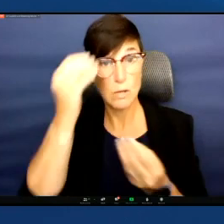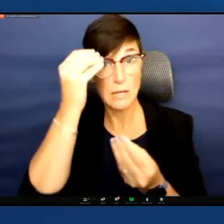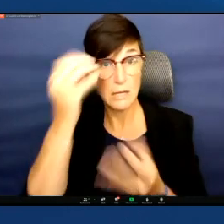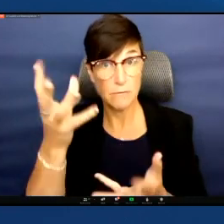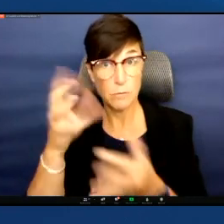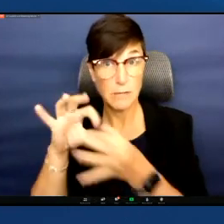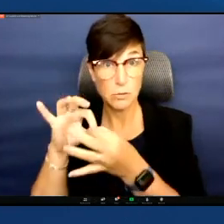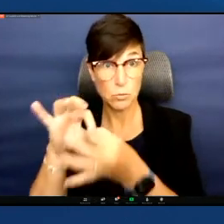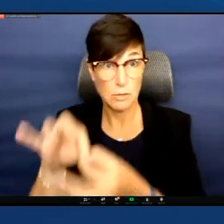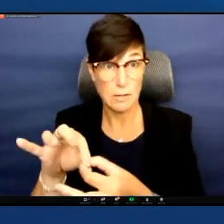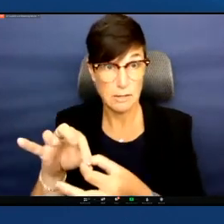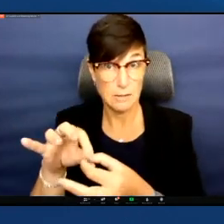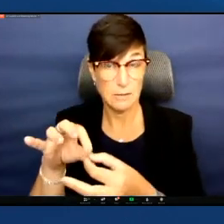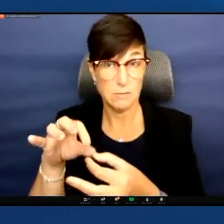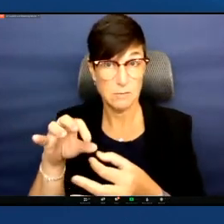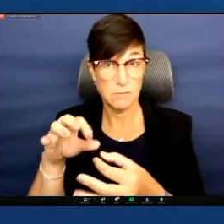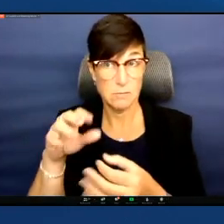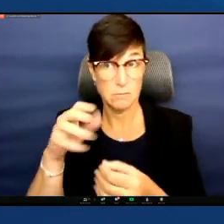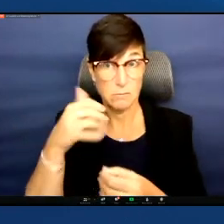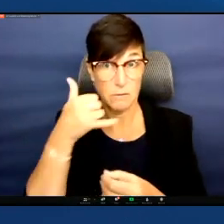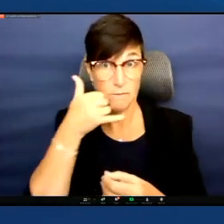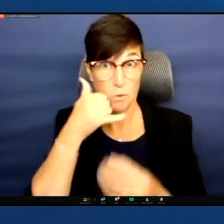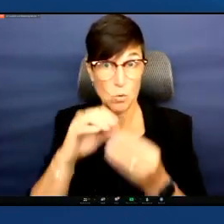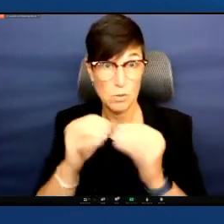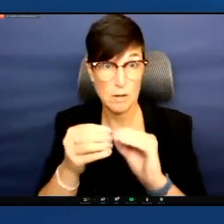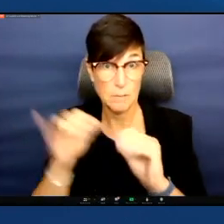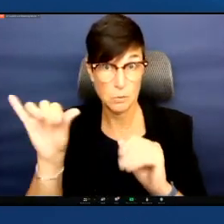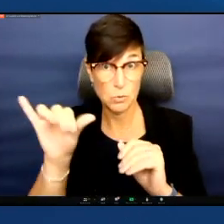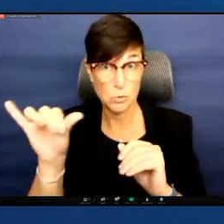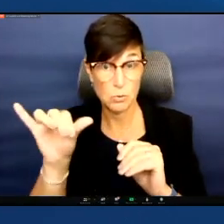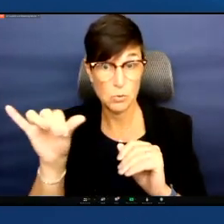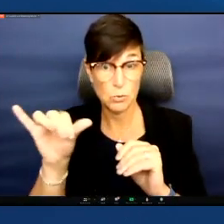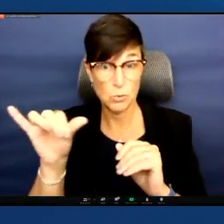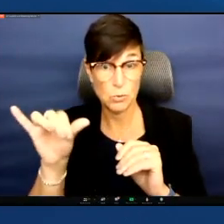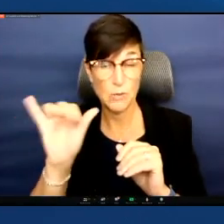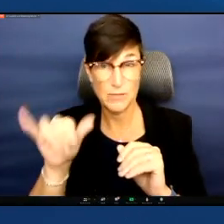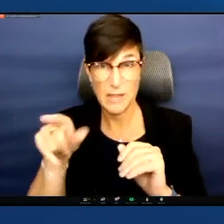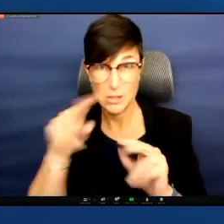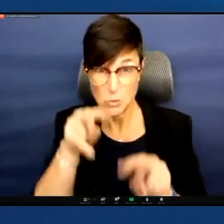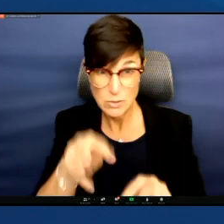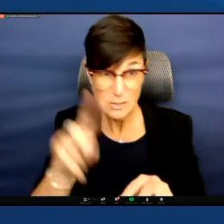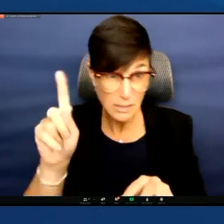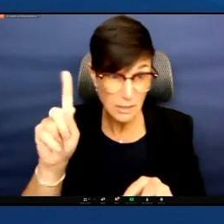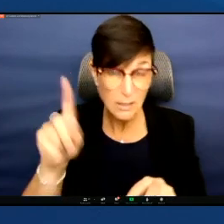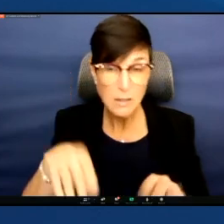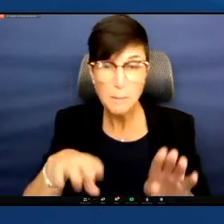that you can call in is available at the bottom of your screen and.